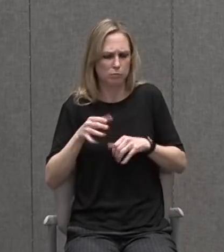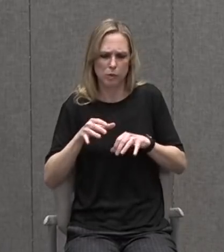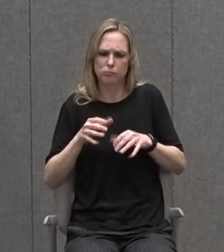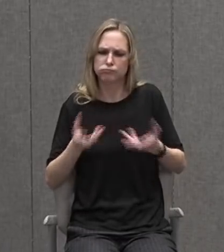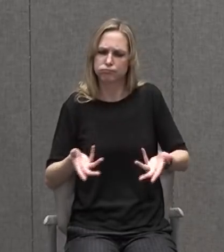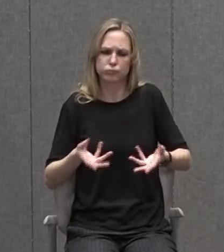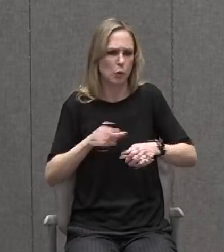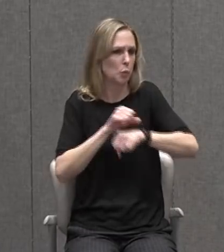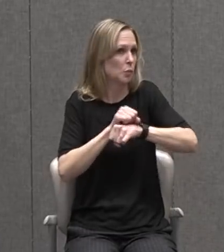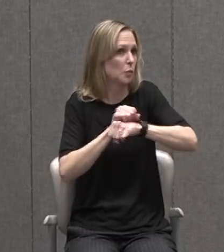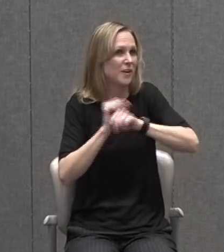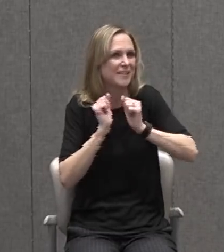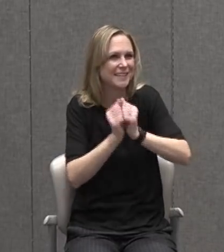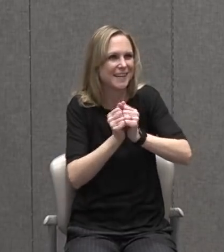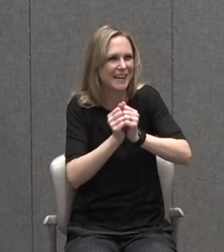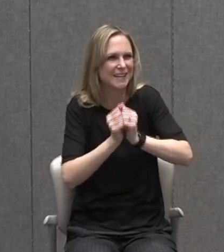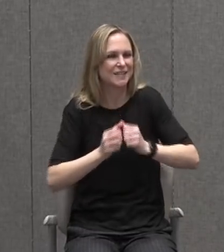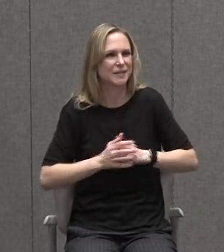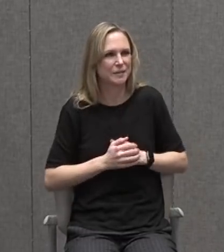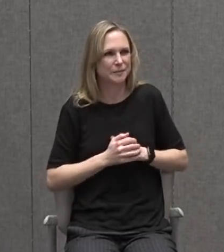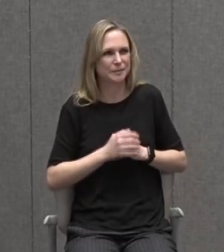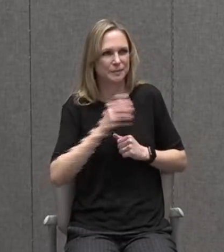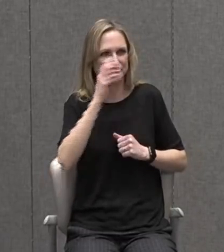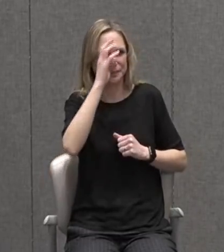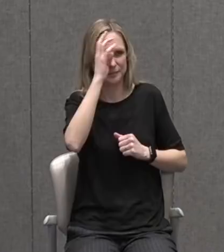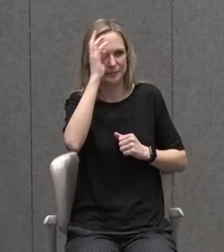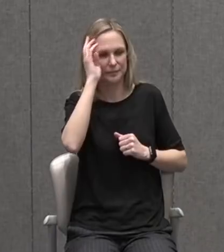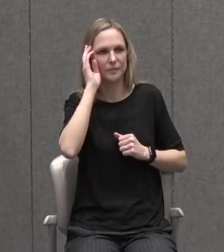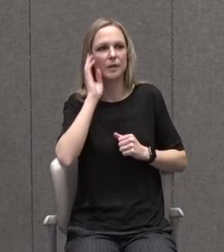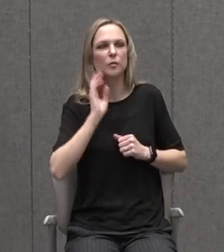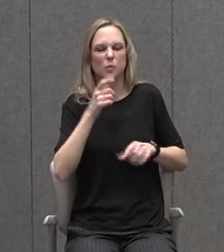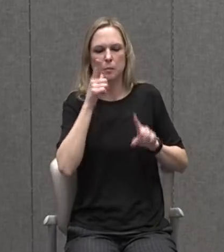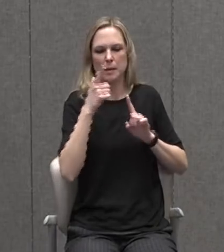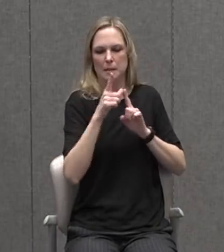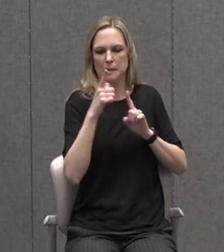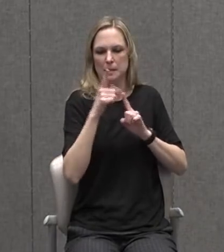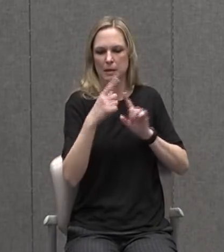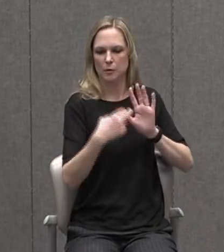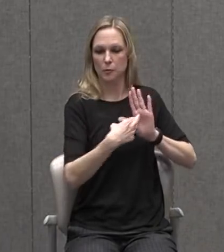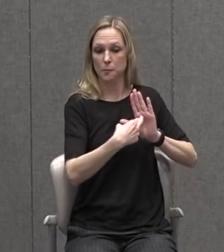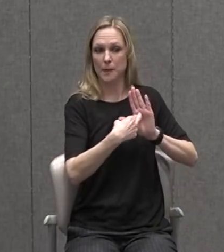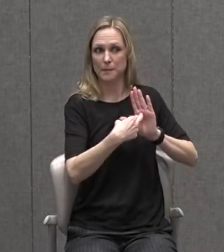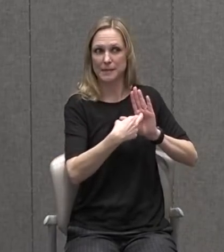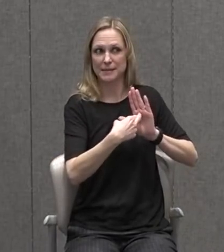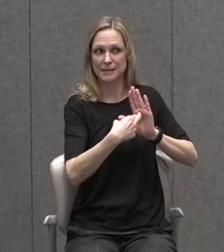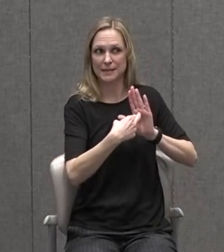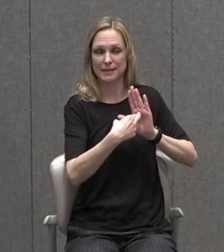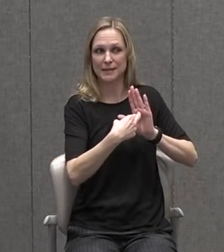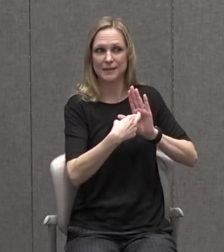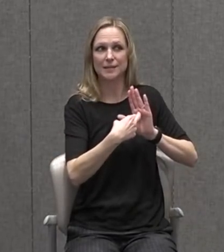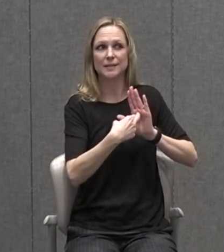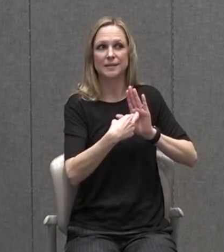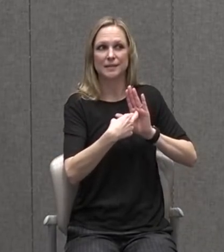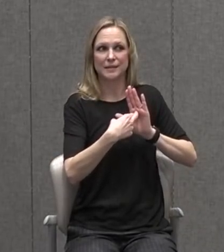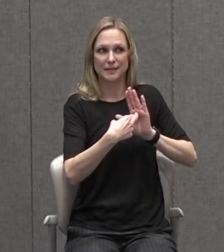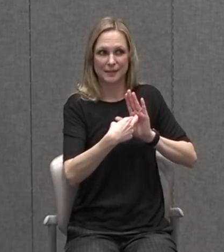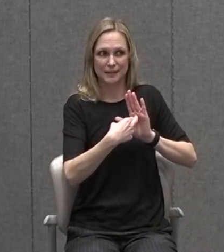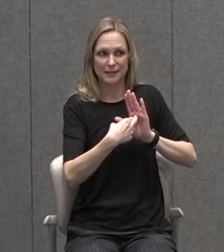All right, so I have some letters represented up here. Those letters are gonna tell us